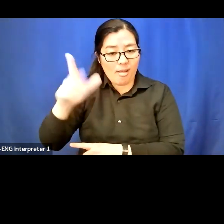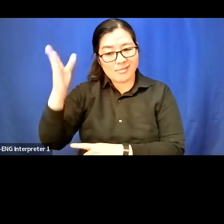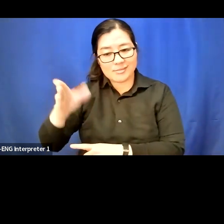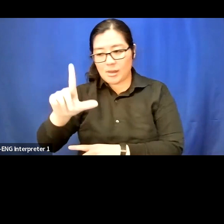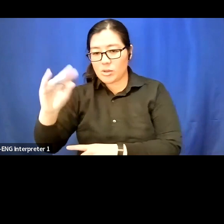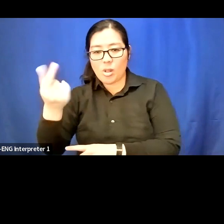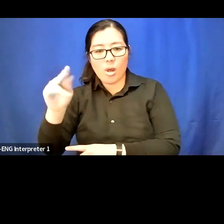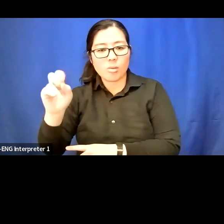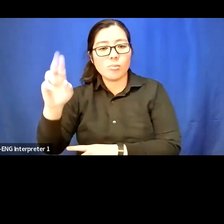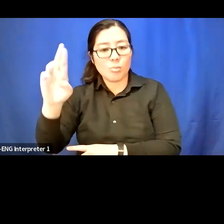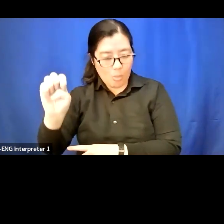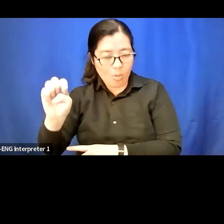I'll post that in the chat in just a moment.